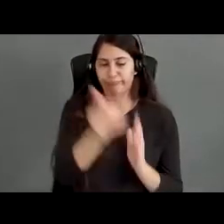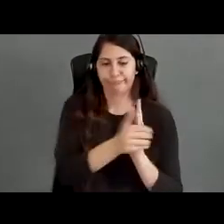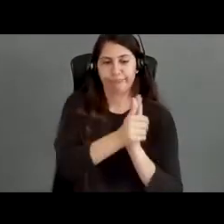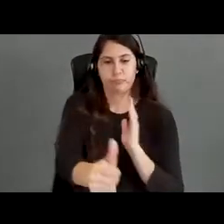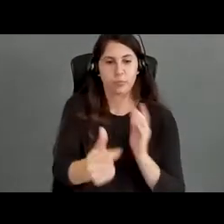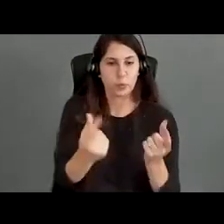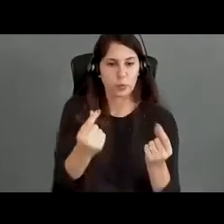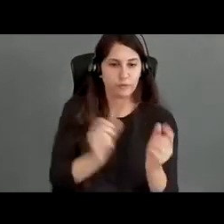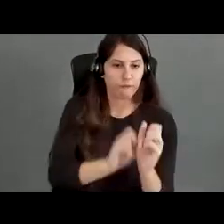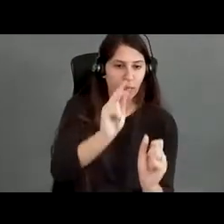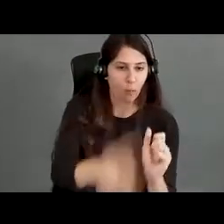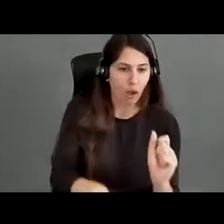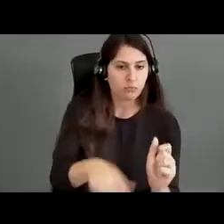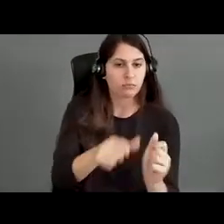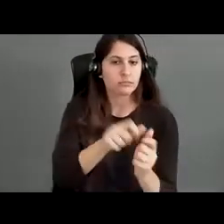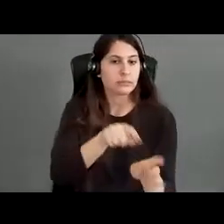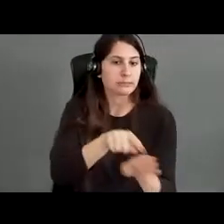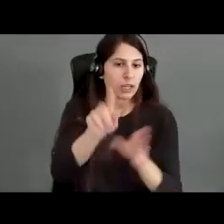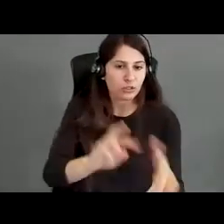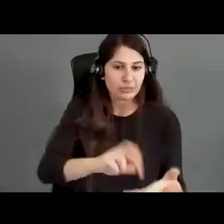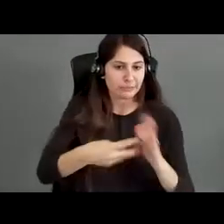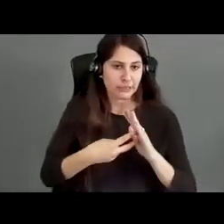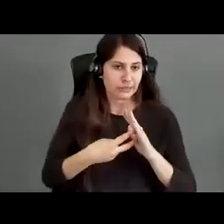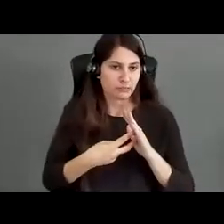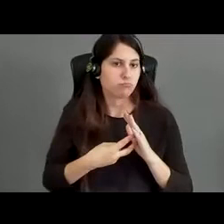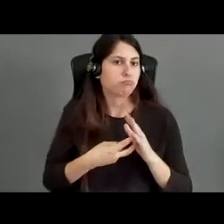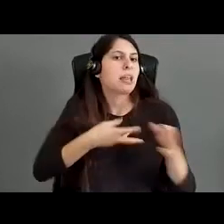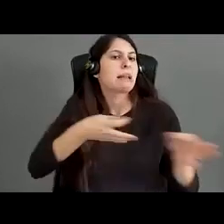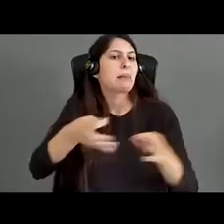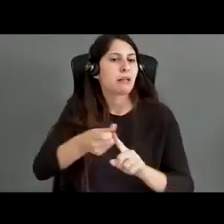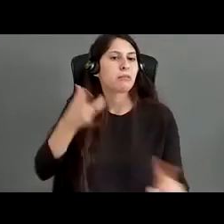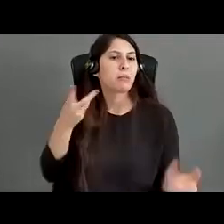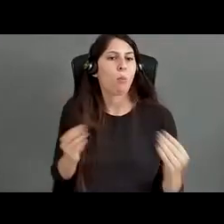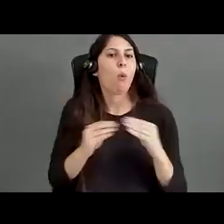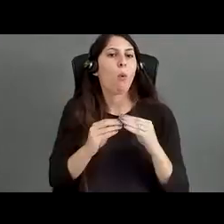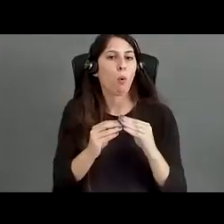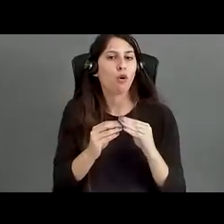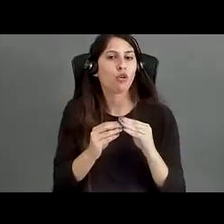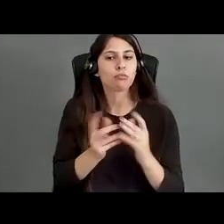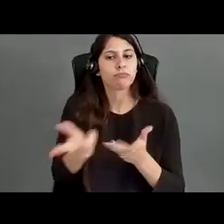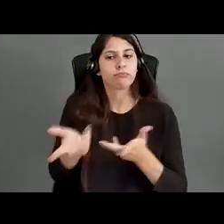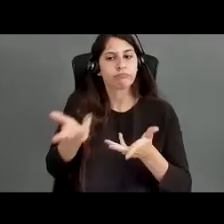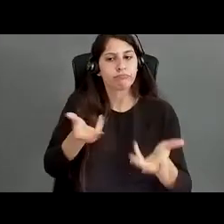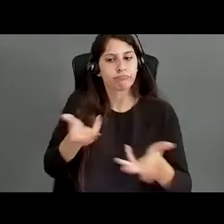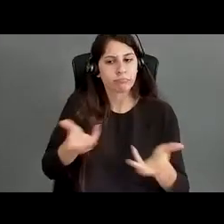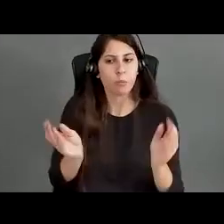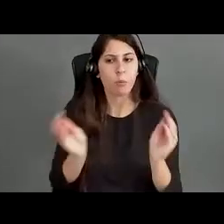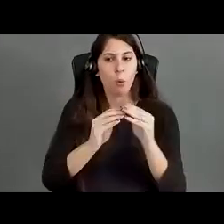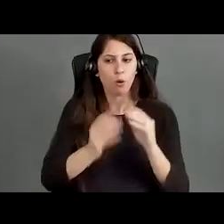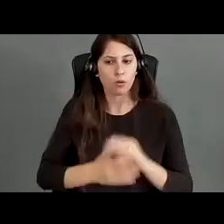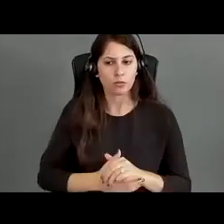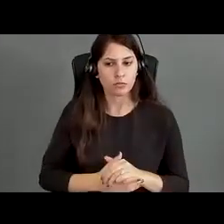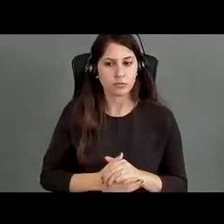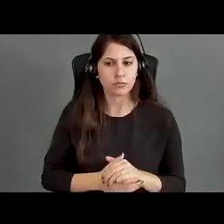with such and such specialist means. Walk us through it, talk us through it. So again, not gonna read those to you